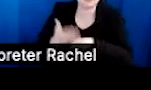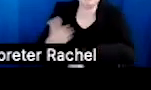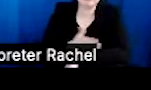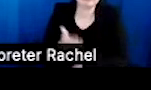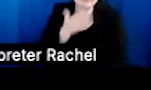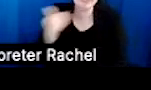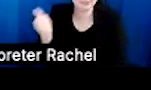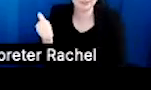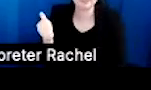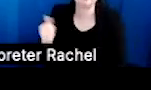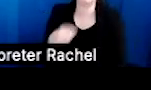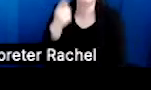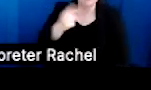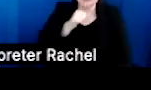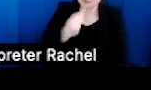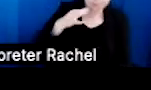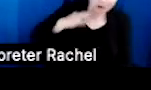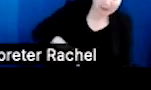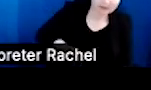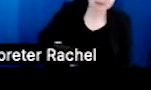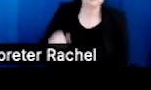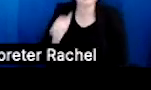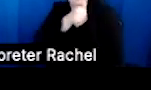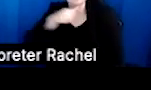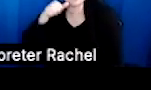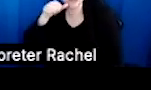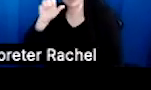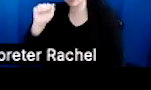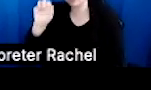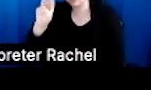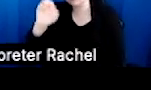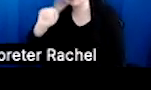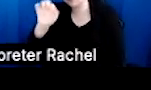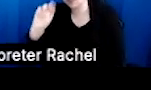from non-profits to Amazon warehouses to the cascade of recent organizing at Starbucks coffee